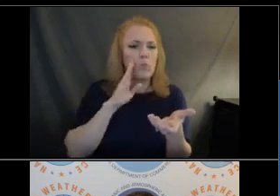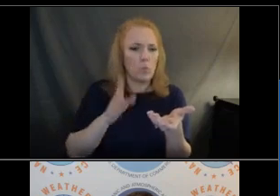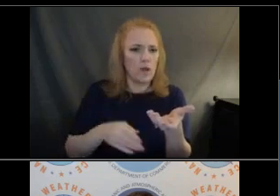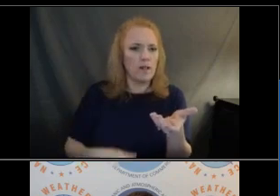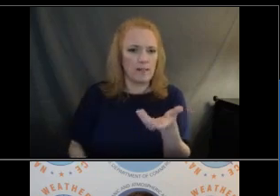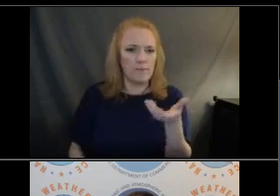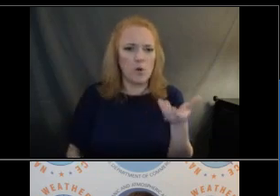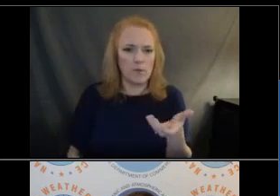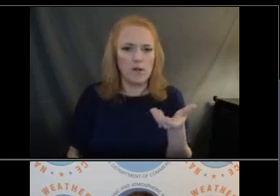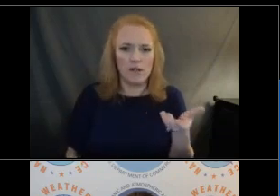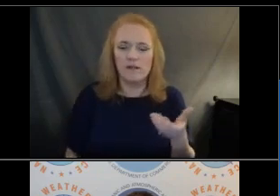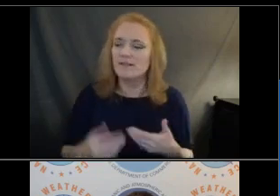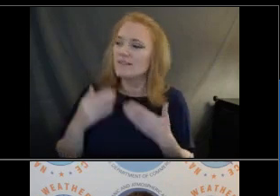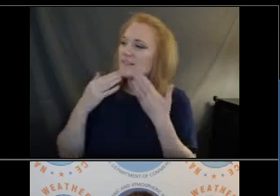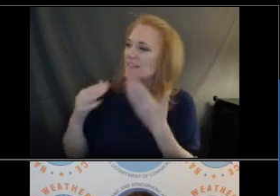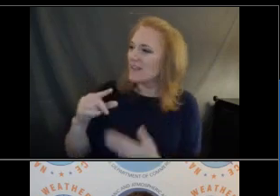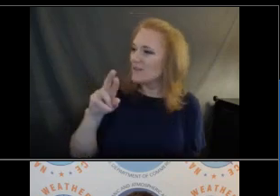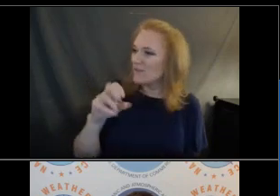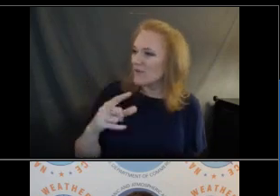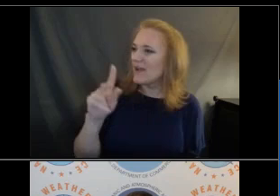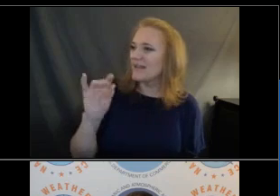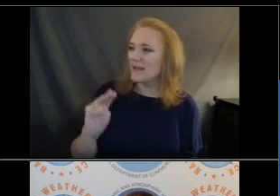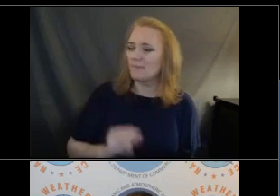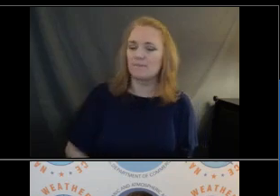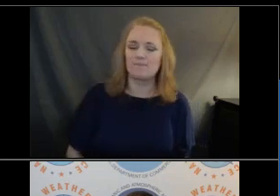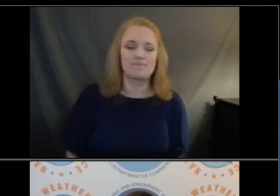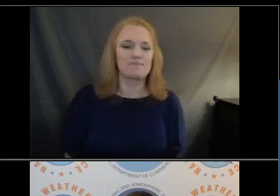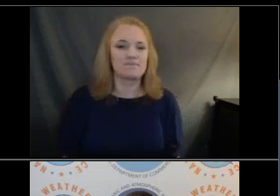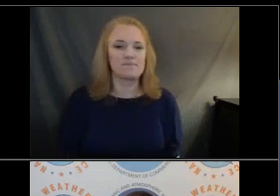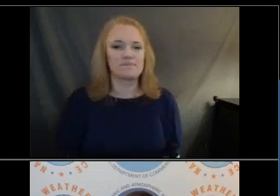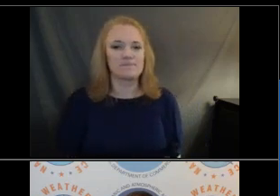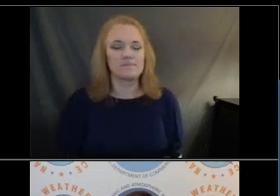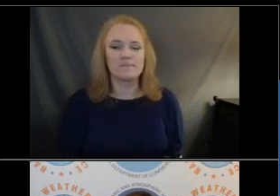Thank you Greg and Kim.